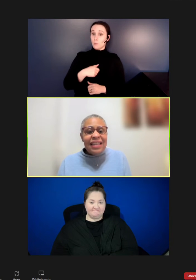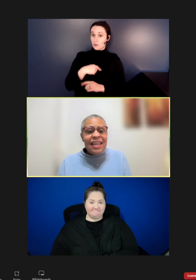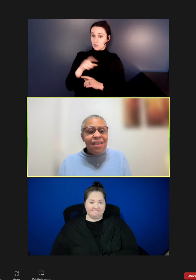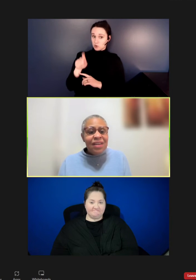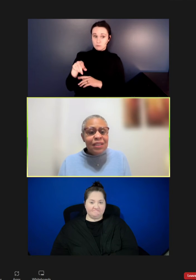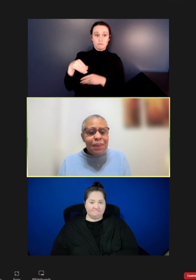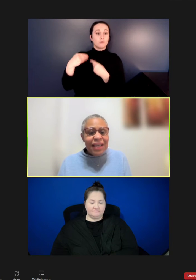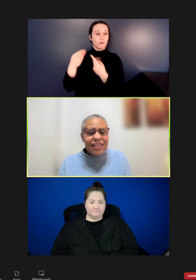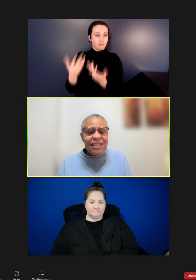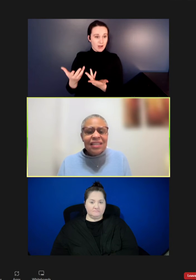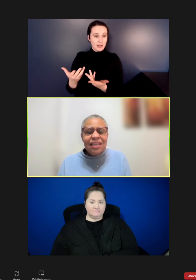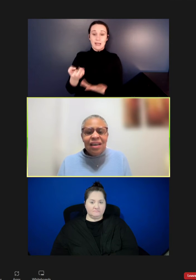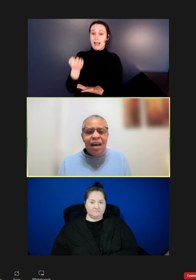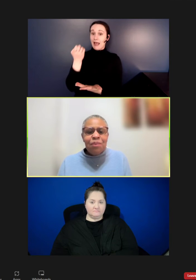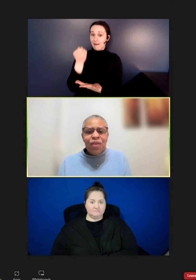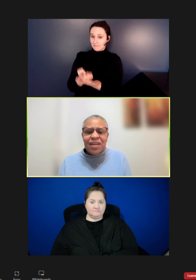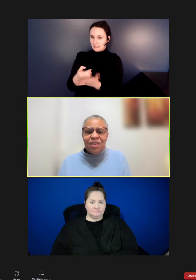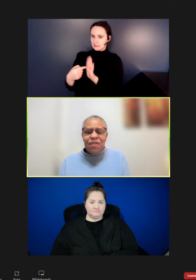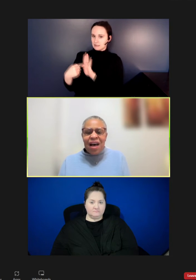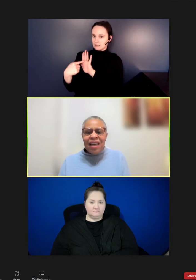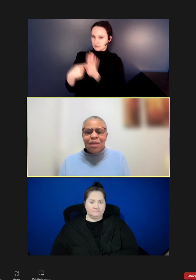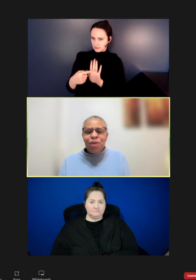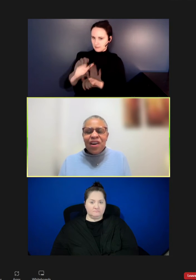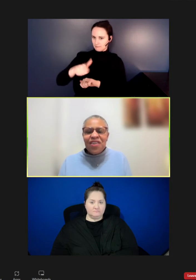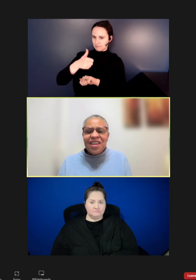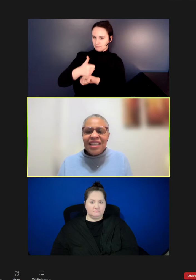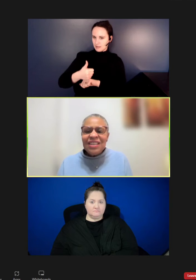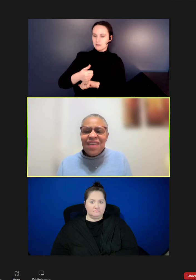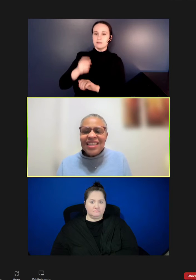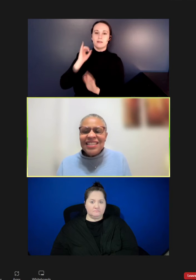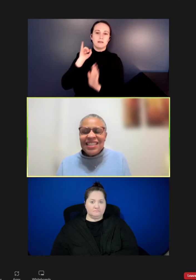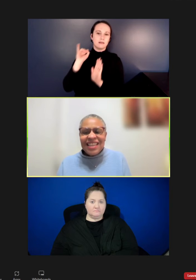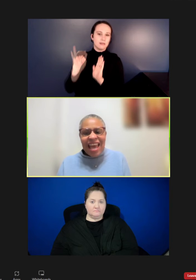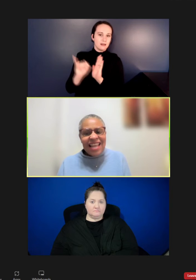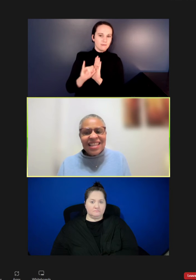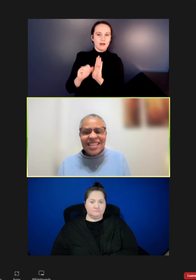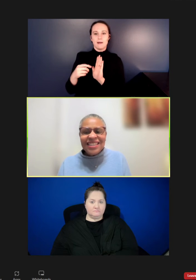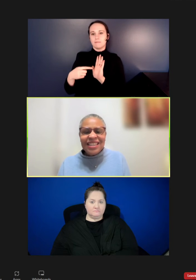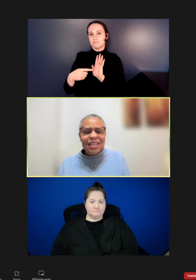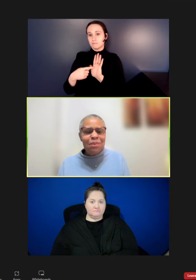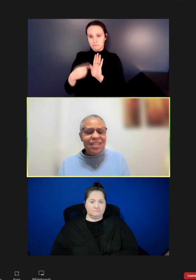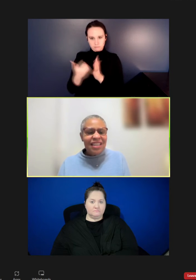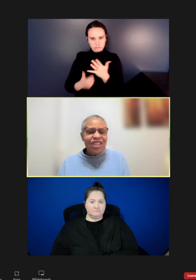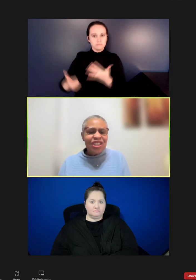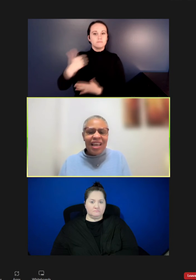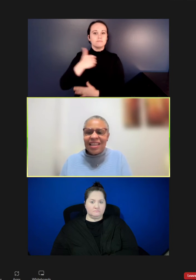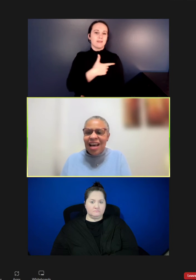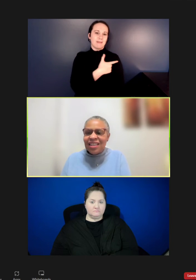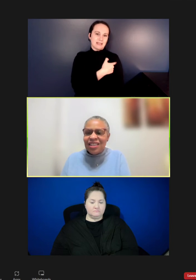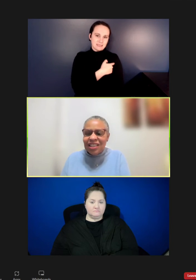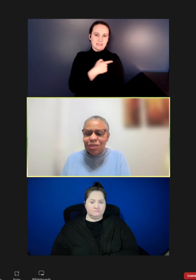an evidence base for identifying and prioritizing vaccine candidates and immunization technologies.